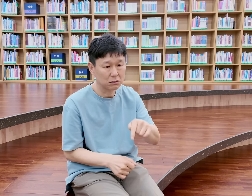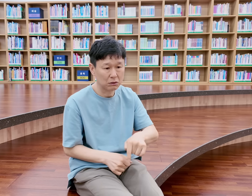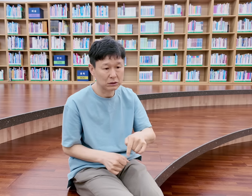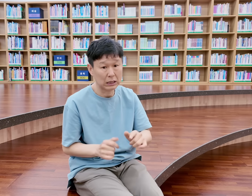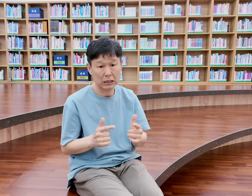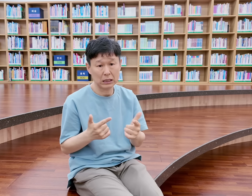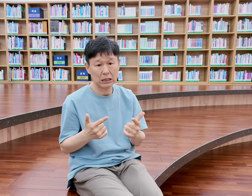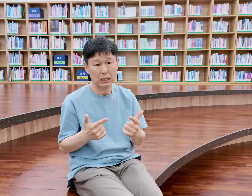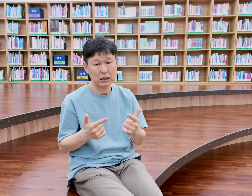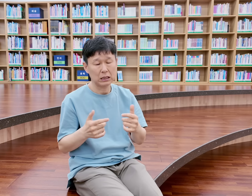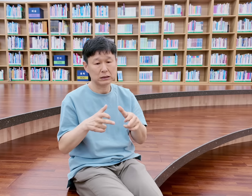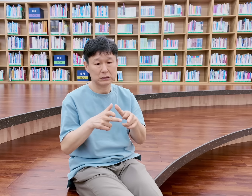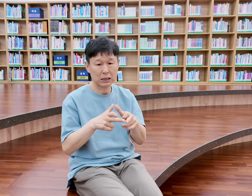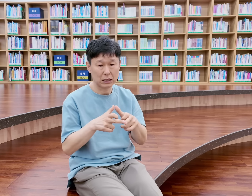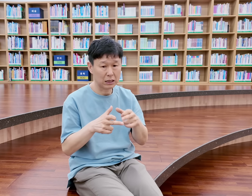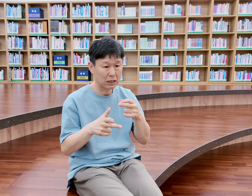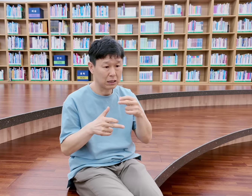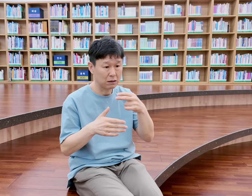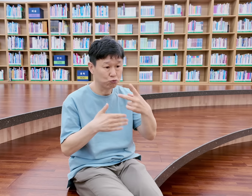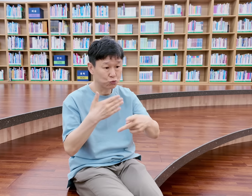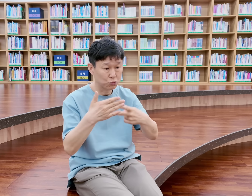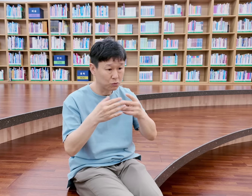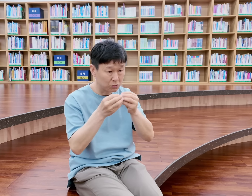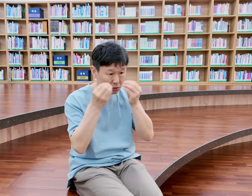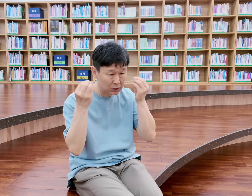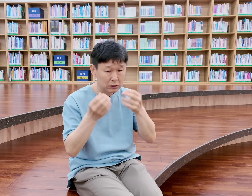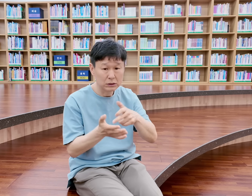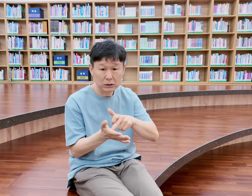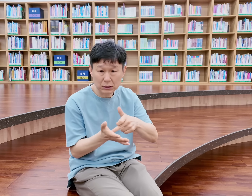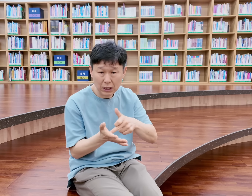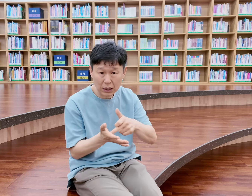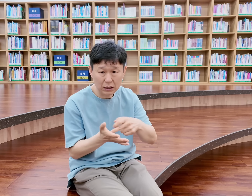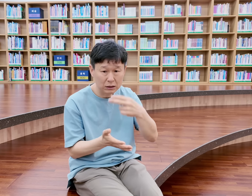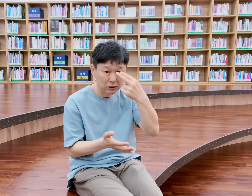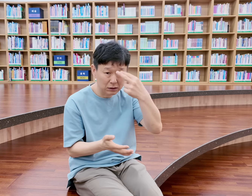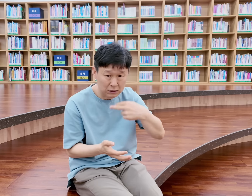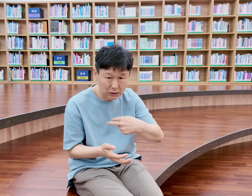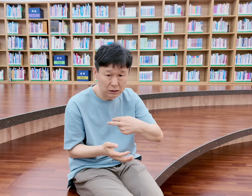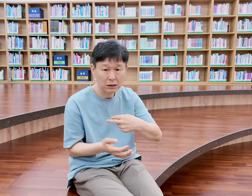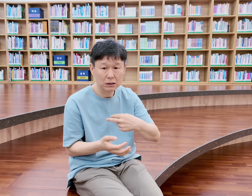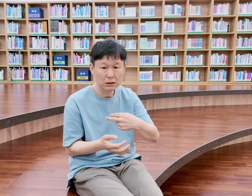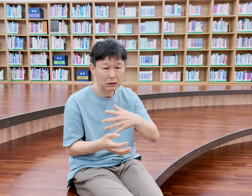But things were a little different at the library. In line with its name as a library for the disabled, it had to operate programs for a variety of disabled people,